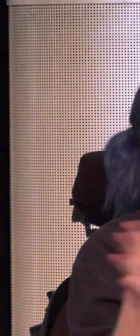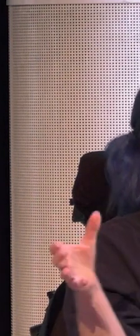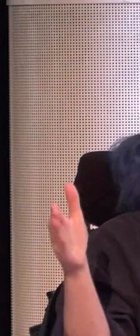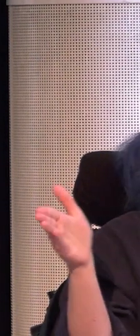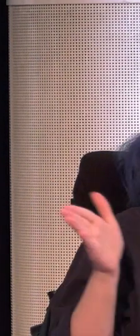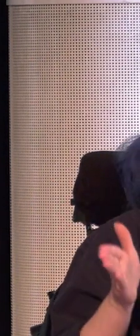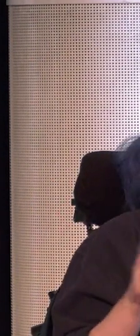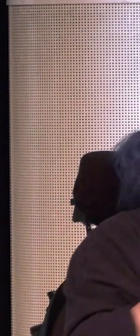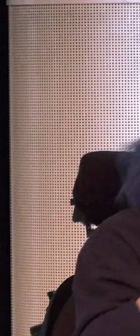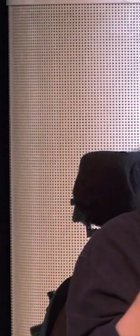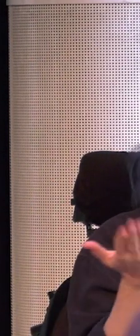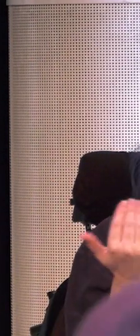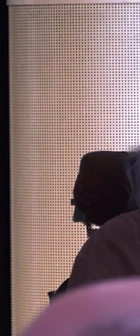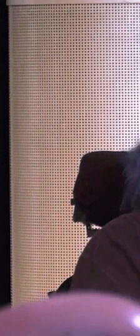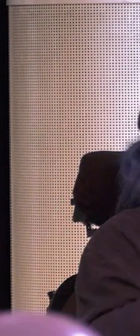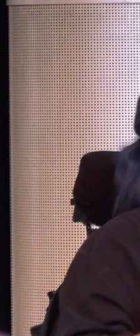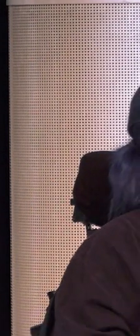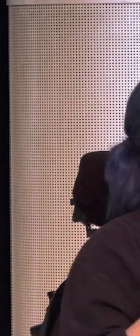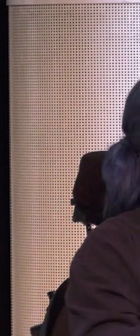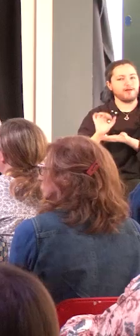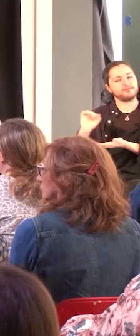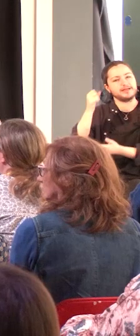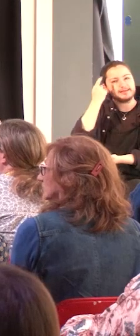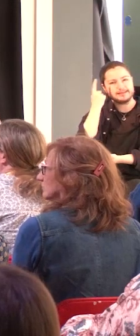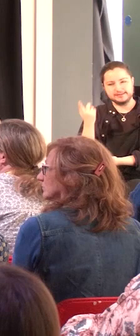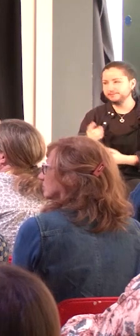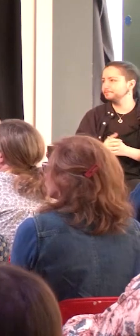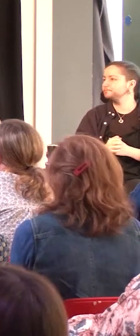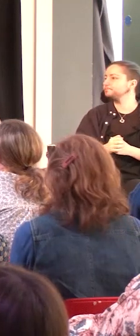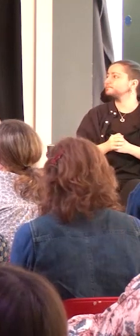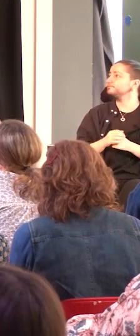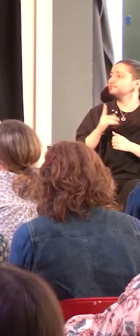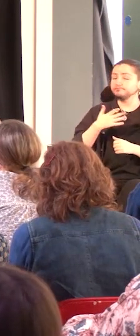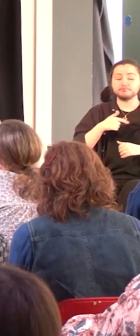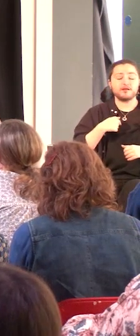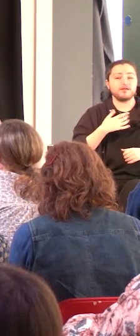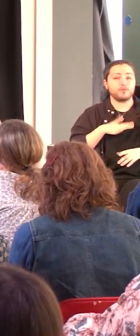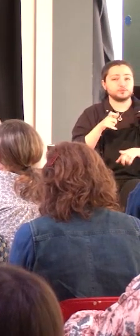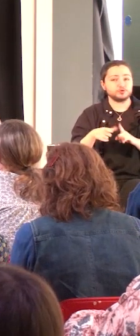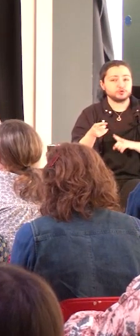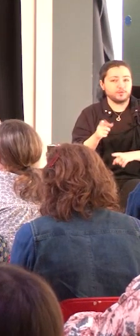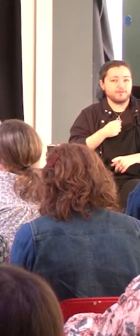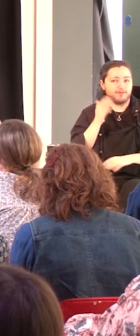in a few minutes and he's gonna share some of his ideas with you. Um but what I'd like to do for my presentation